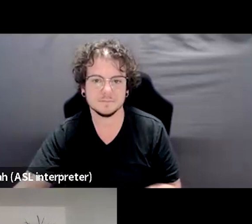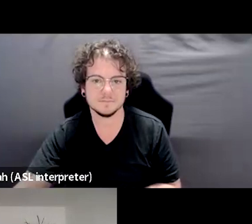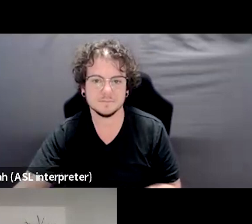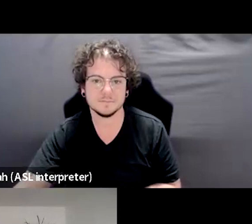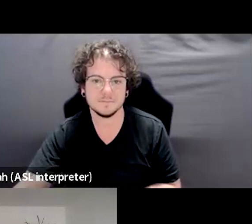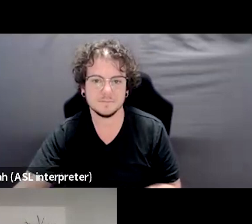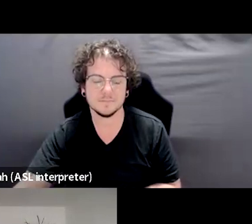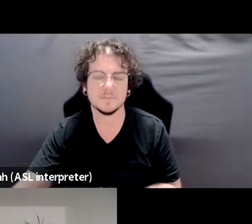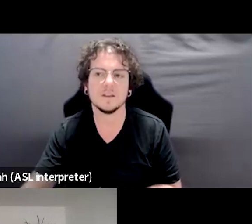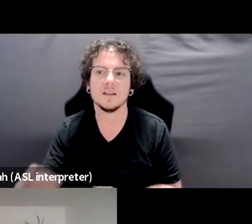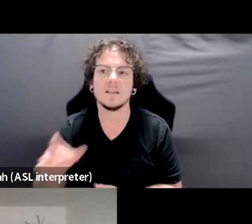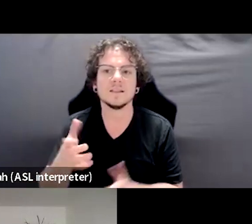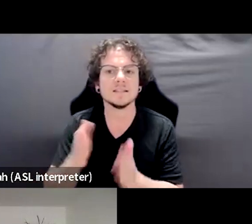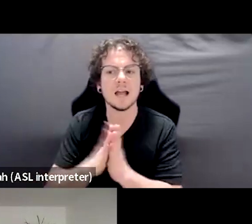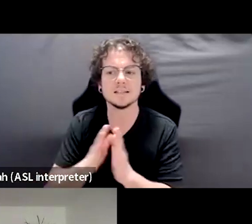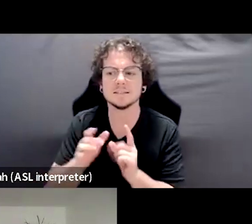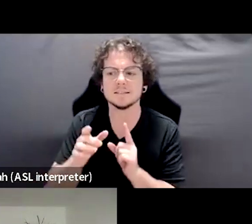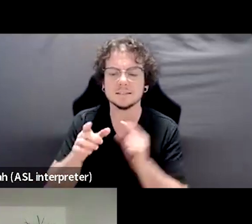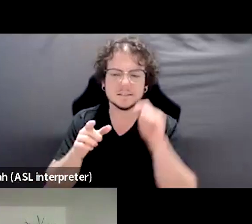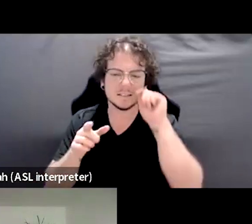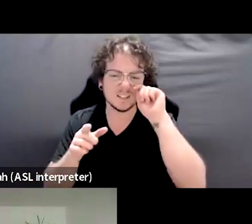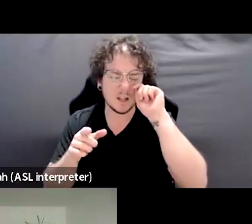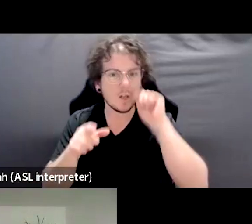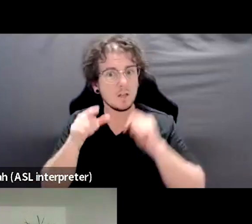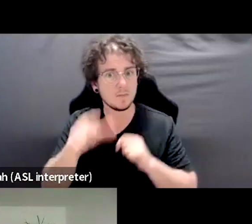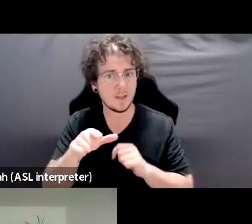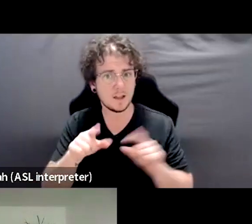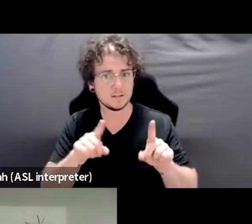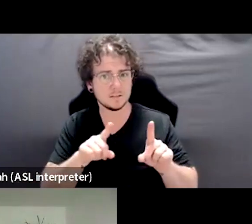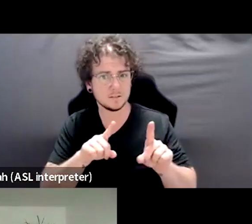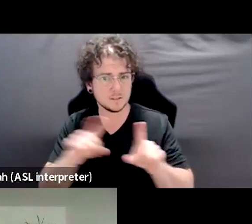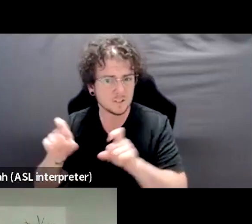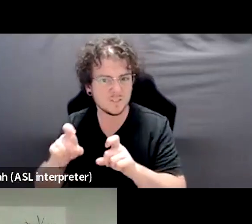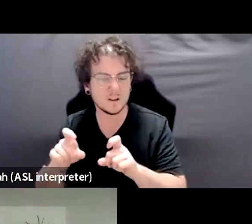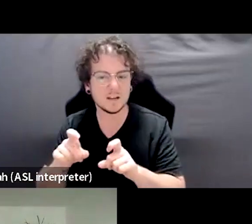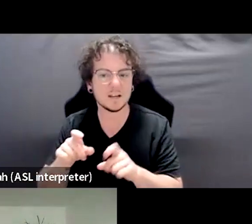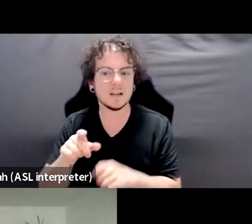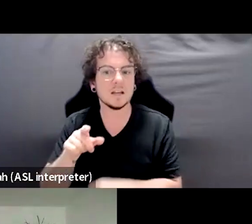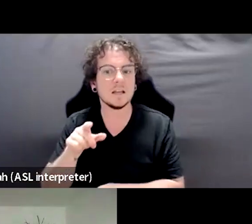only apply to full-time workers or do you account for part-time or four-day-per-week